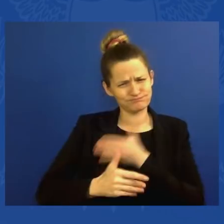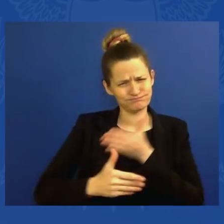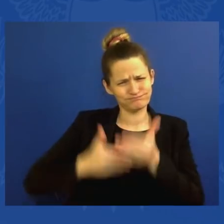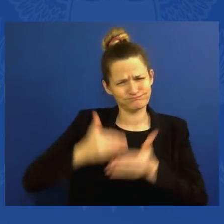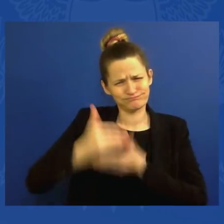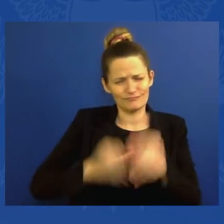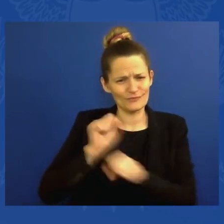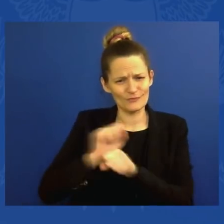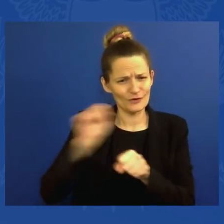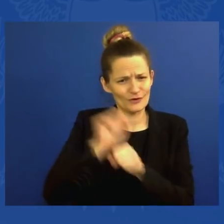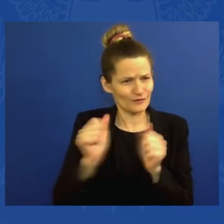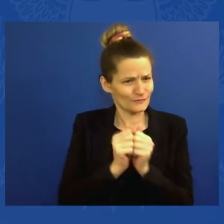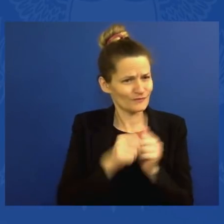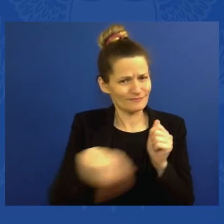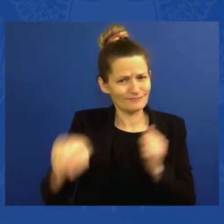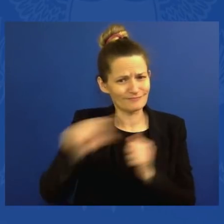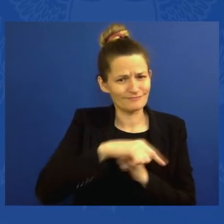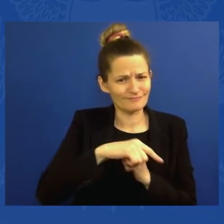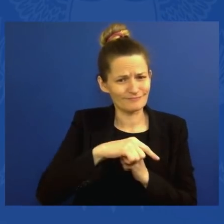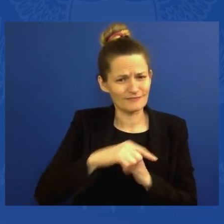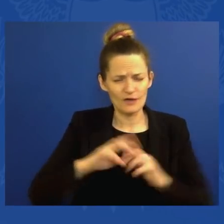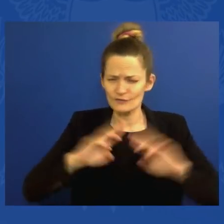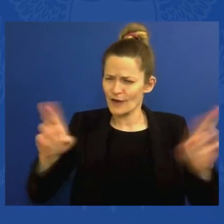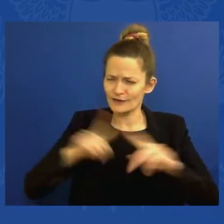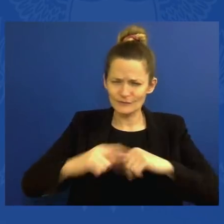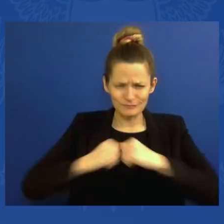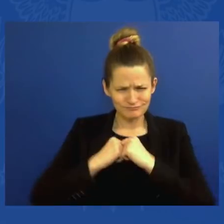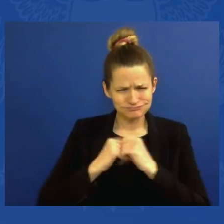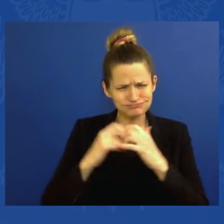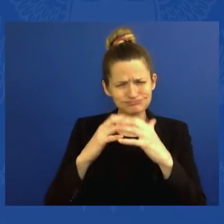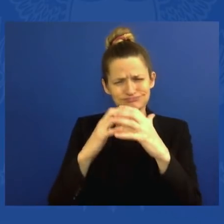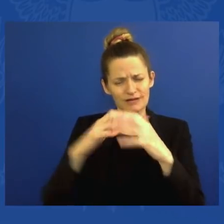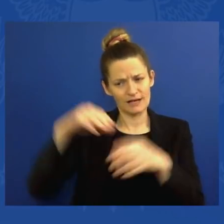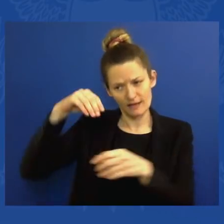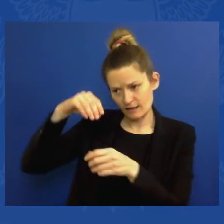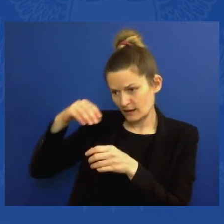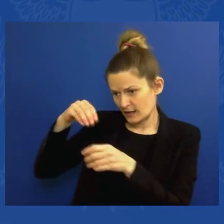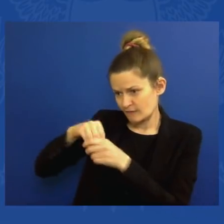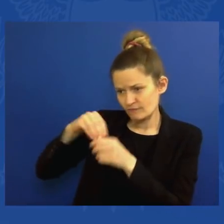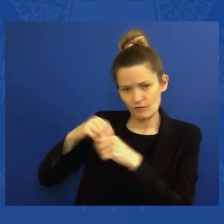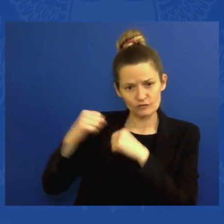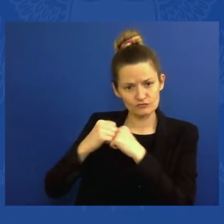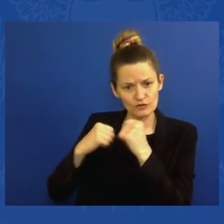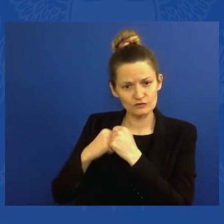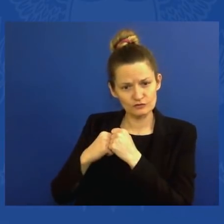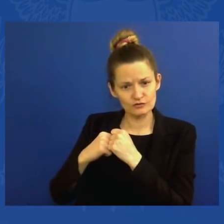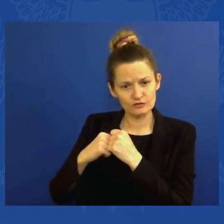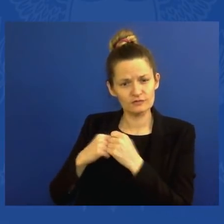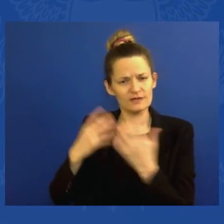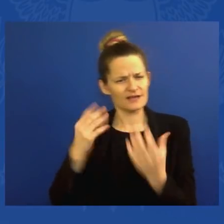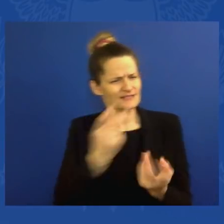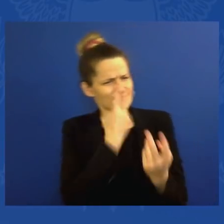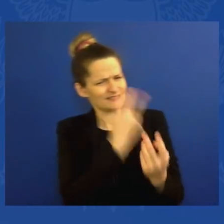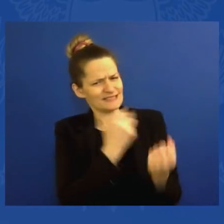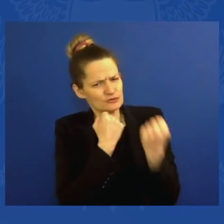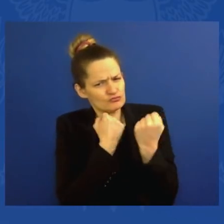and growing a renewable building or energy economy. And we're excited to be working with our industry partners,